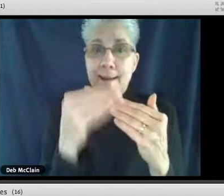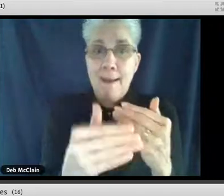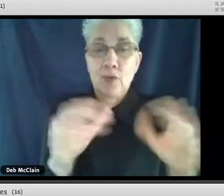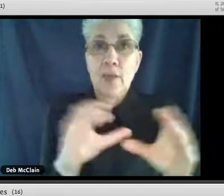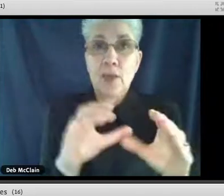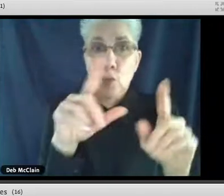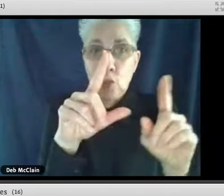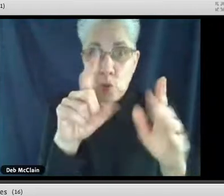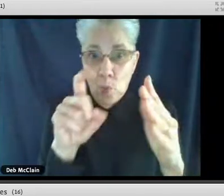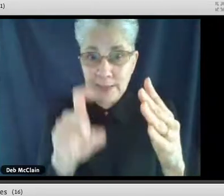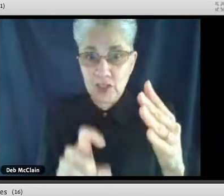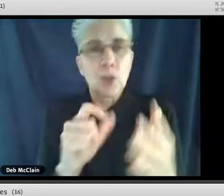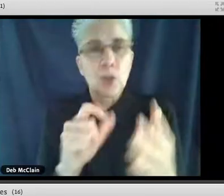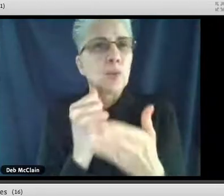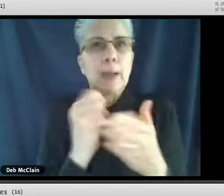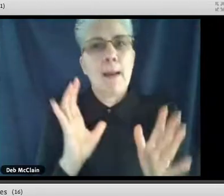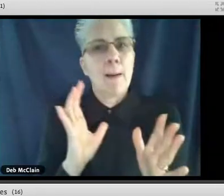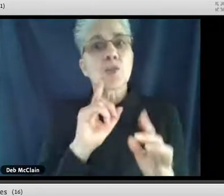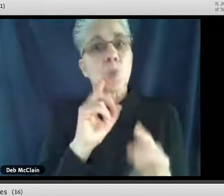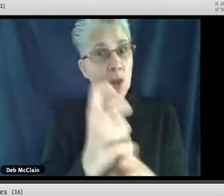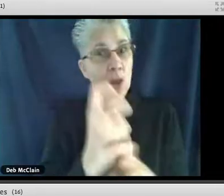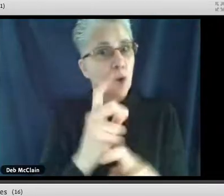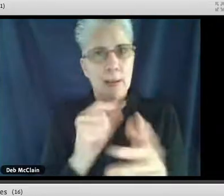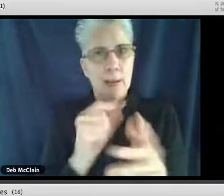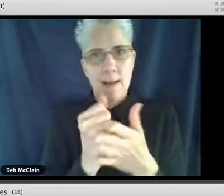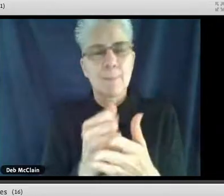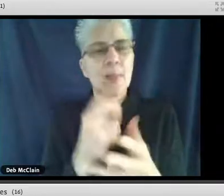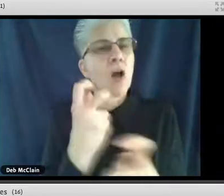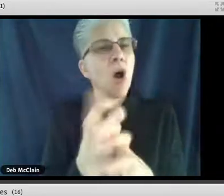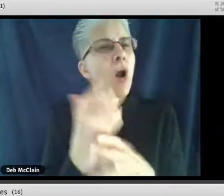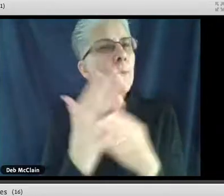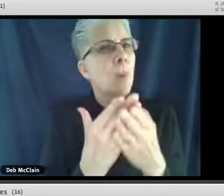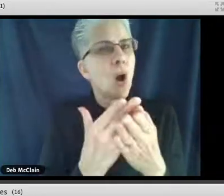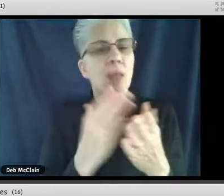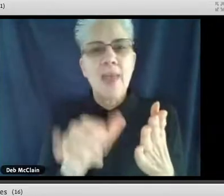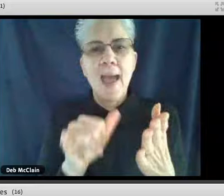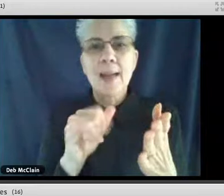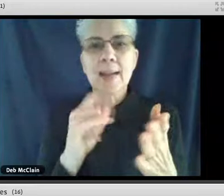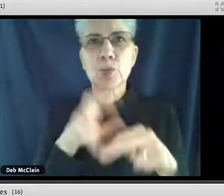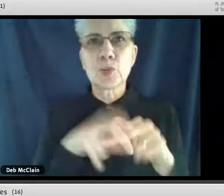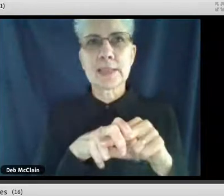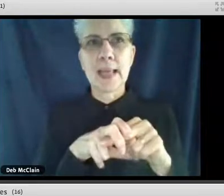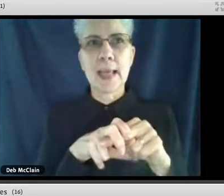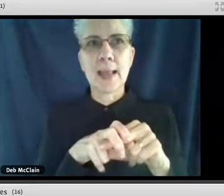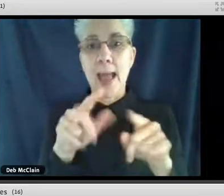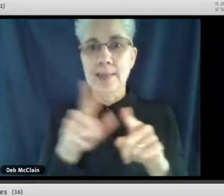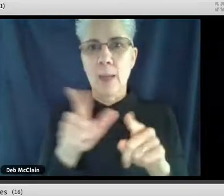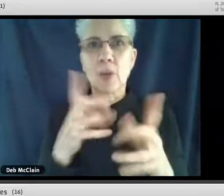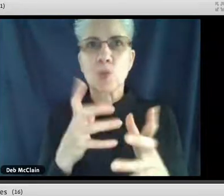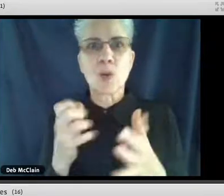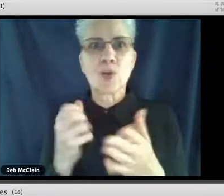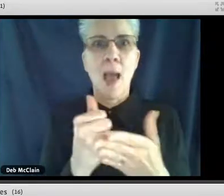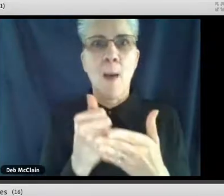You can help them, and it's really hard. It's the hardest part of this, is to sit there, as librarians because we want to help do badly,